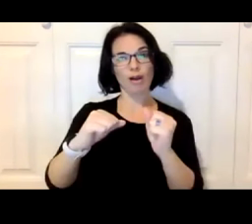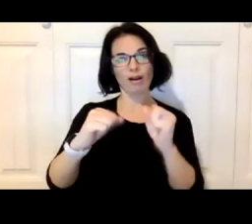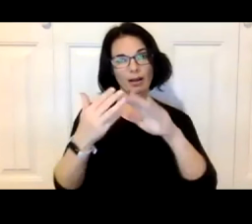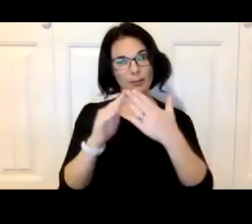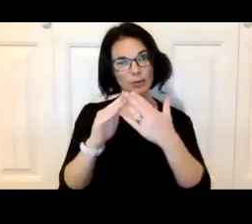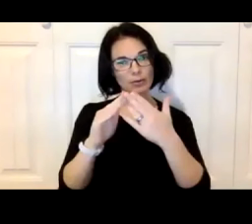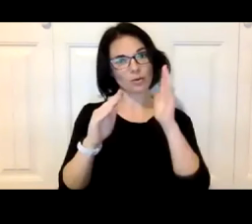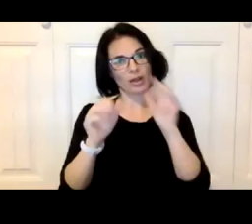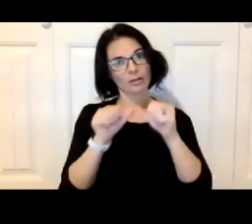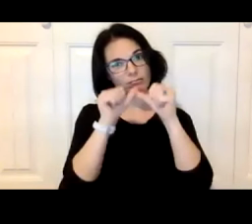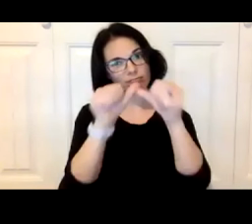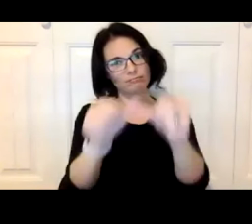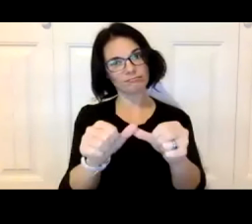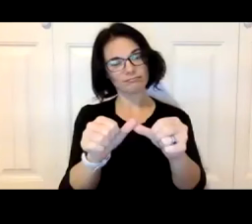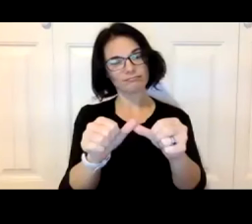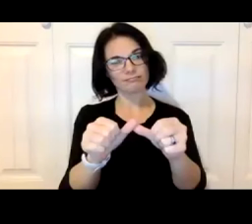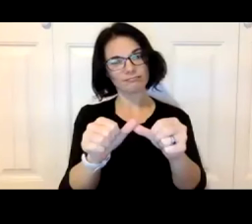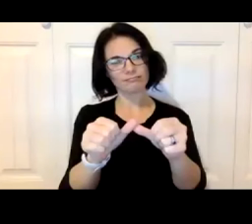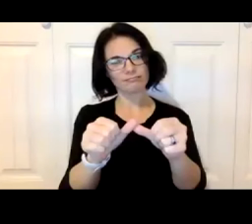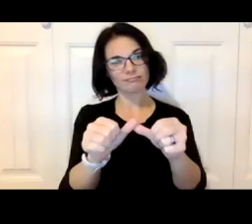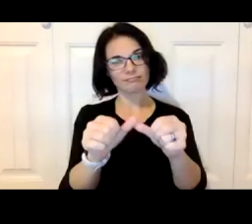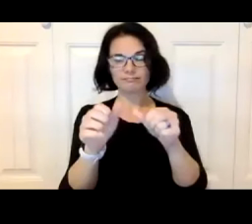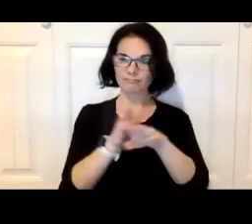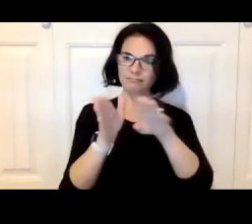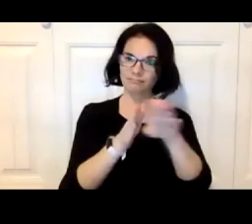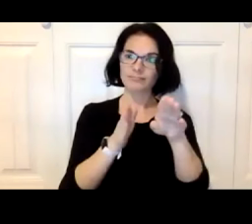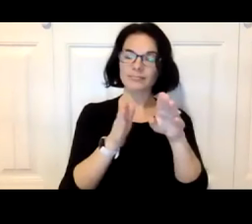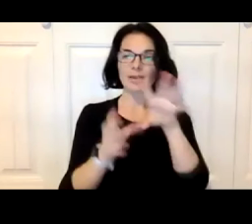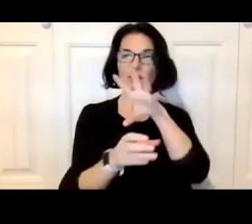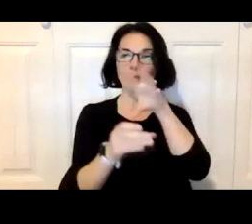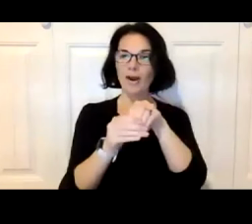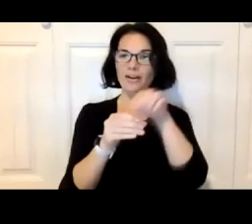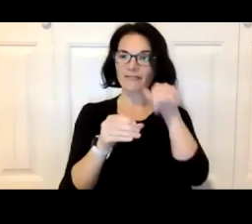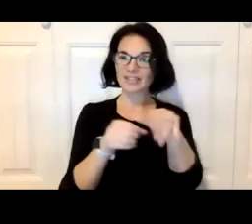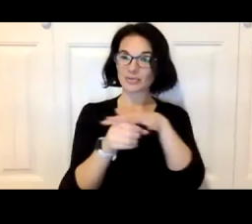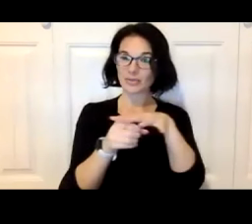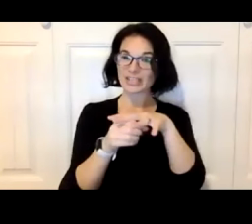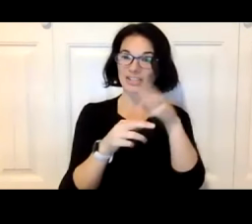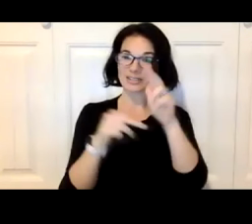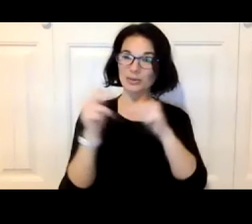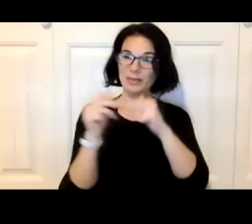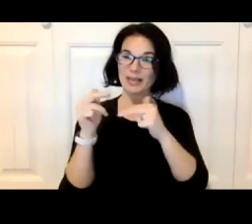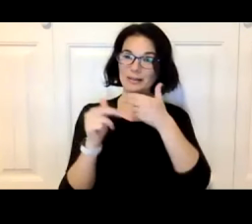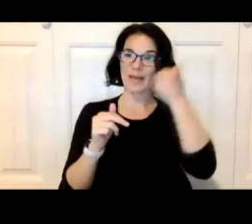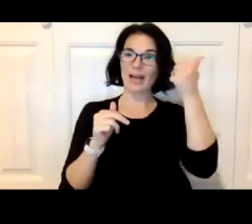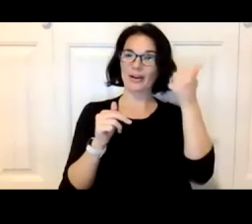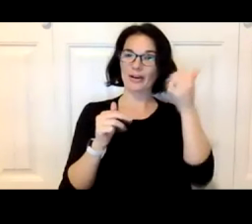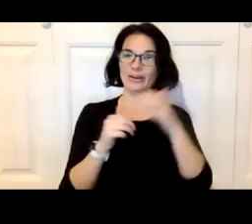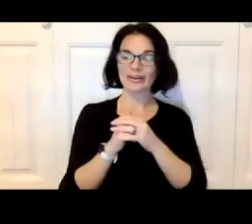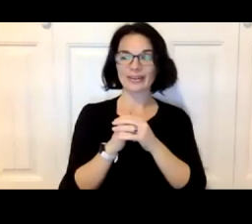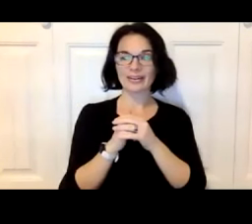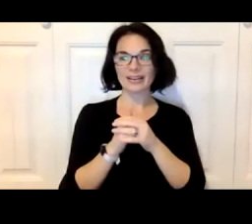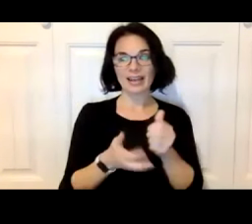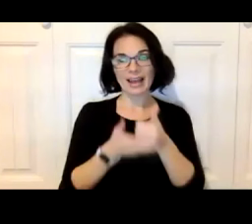as part of a region that is building better health, living safely, and thriving.